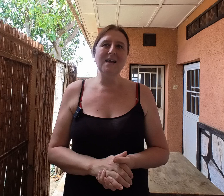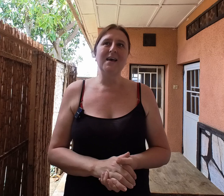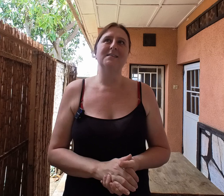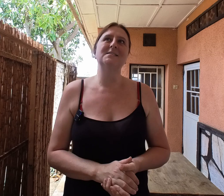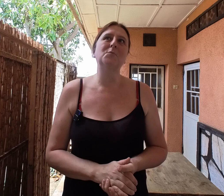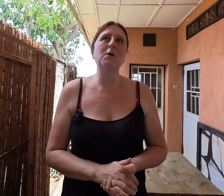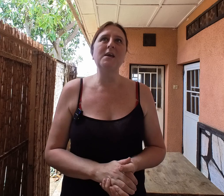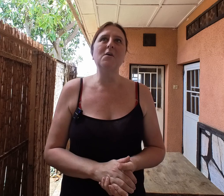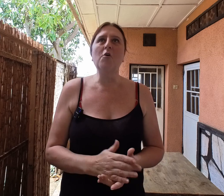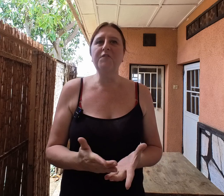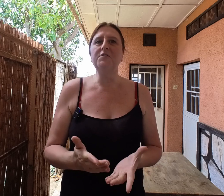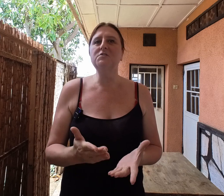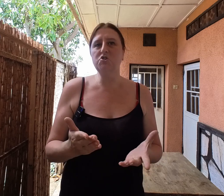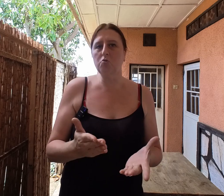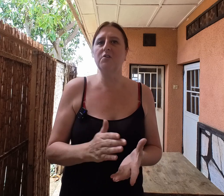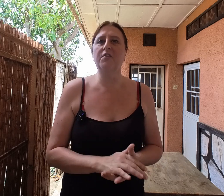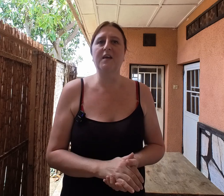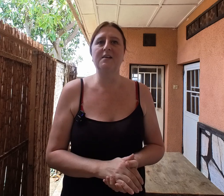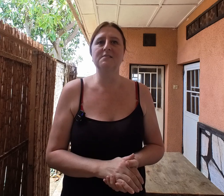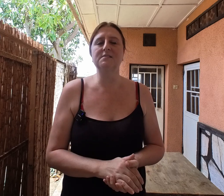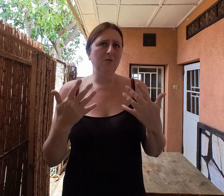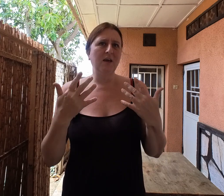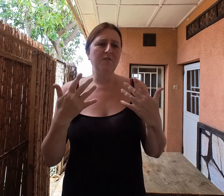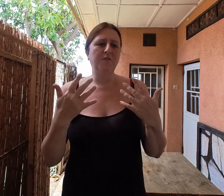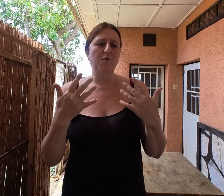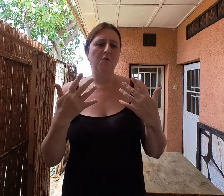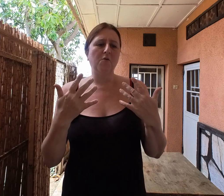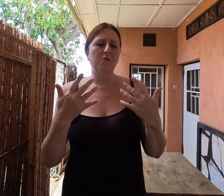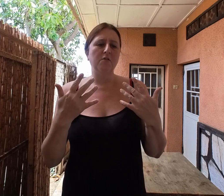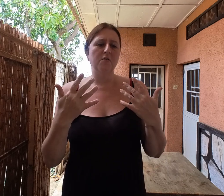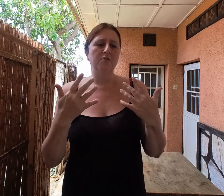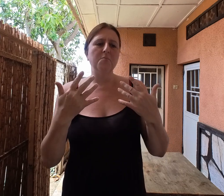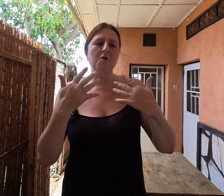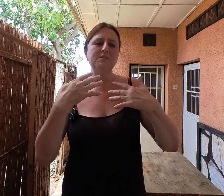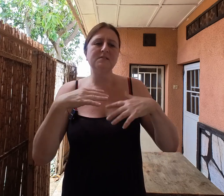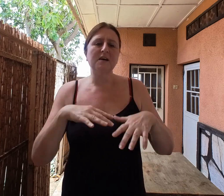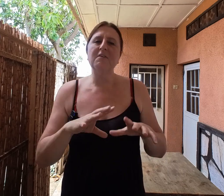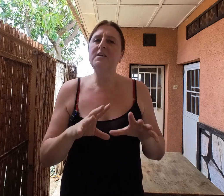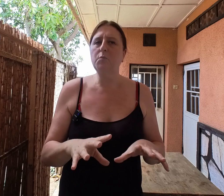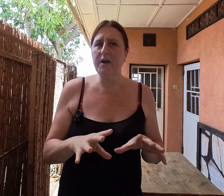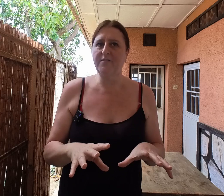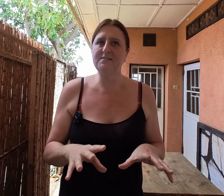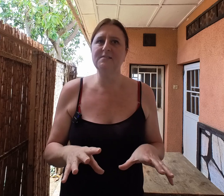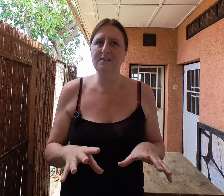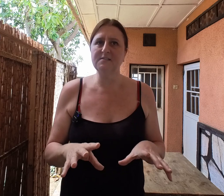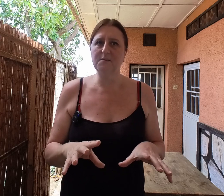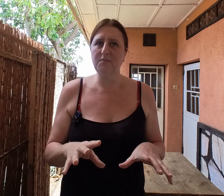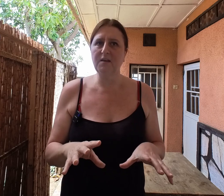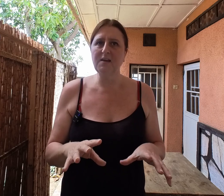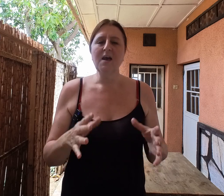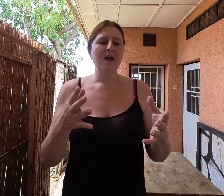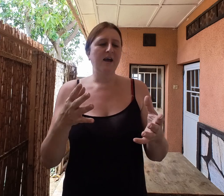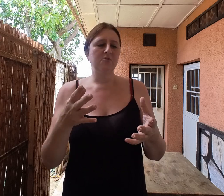Instead, we often shorten things. We're looking for the most direct way of asking something,